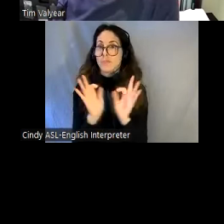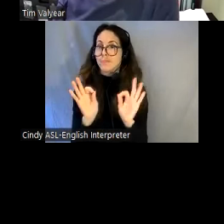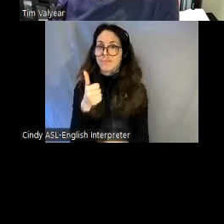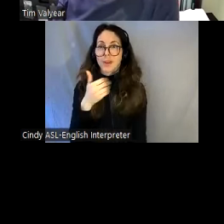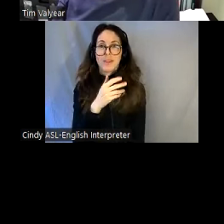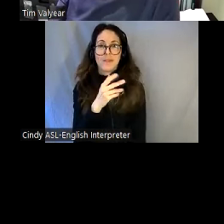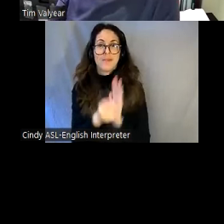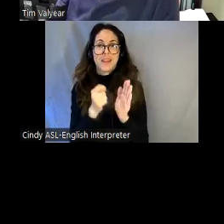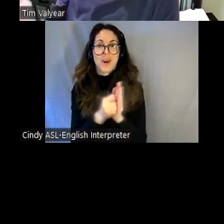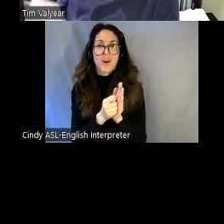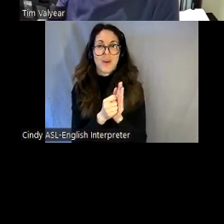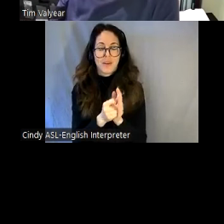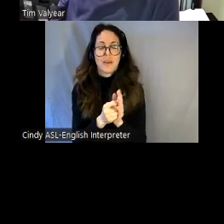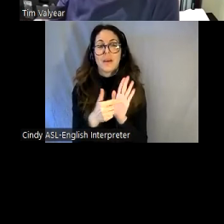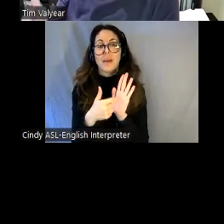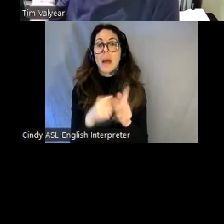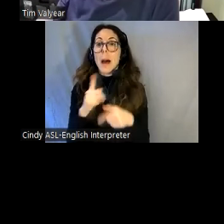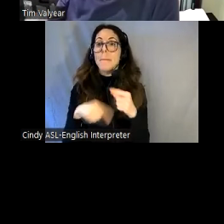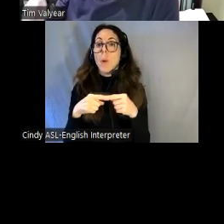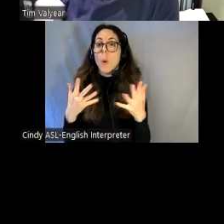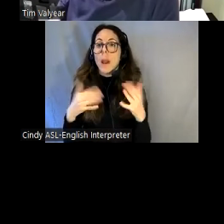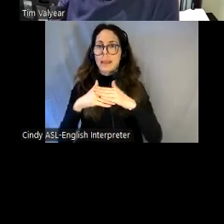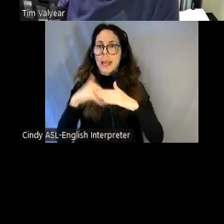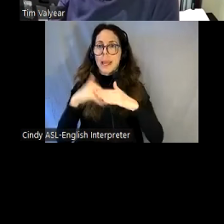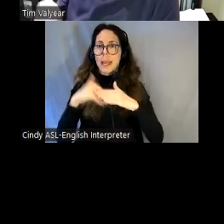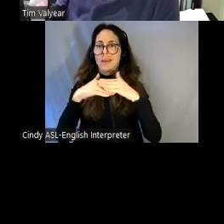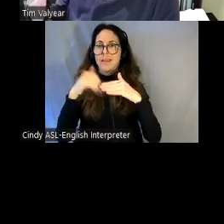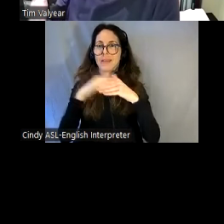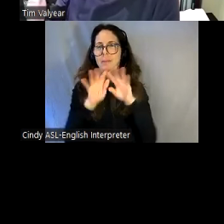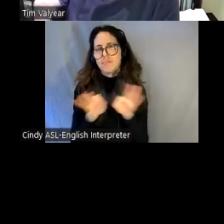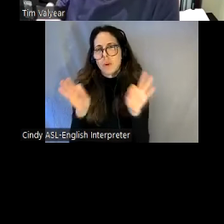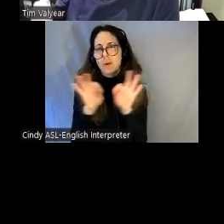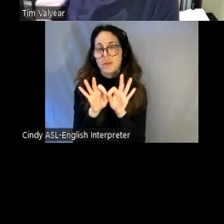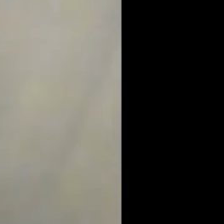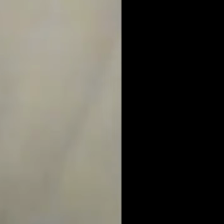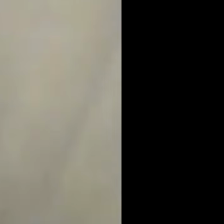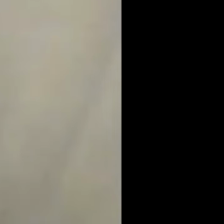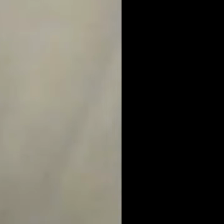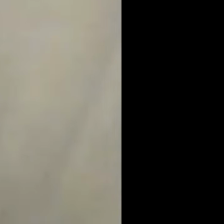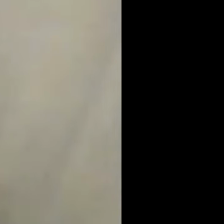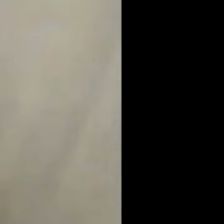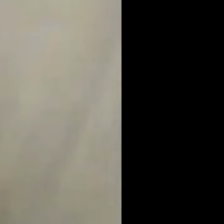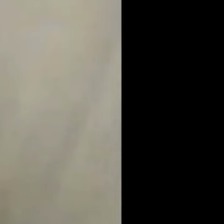national advisory on community vaccines. All of this is in here. There's a great video John is going to